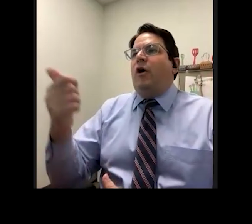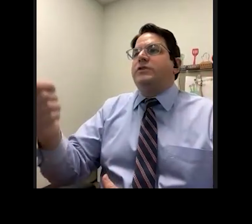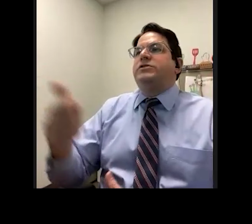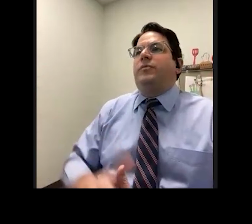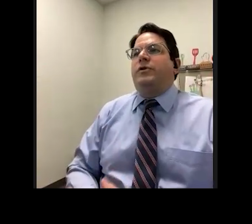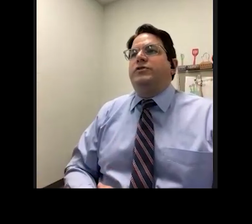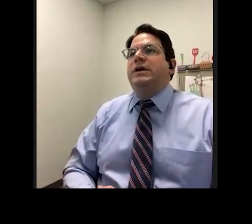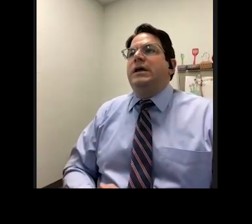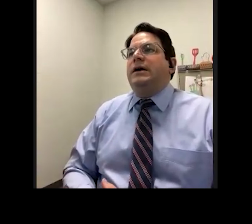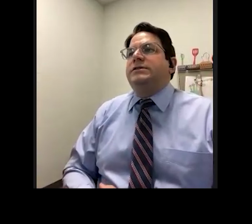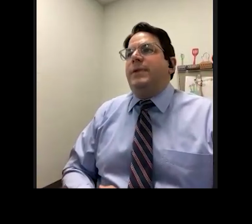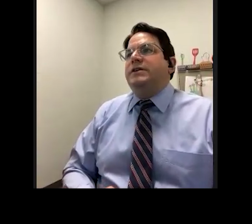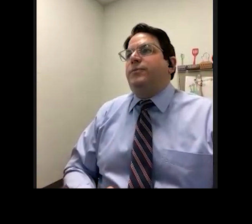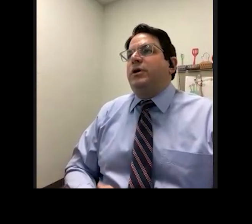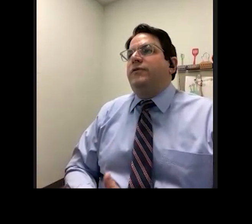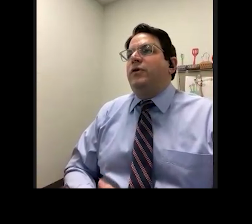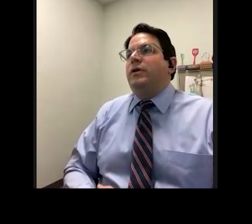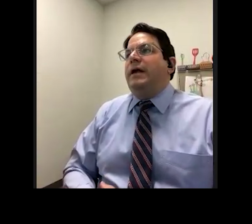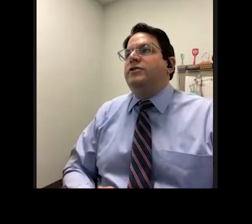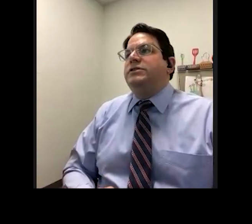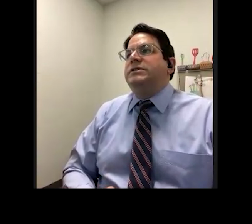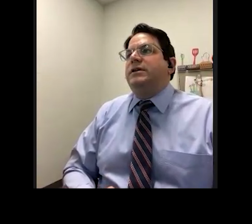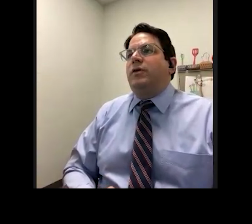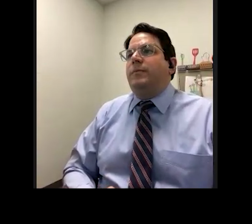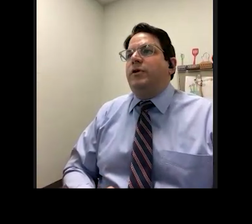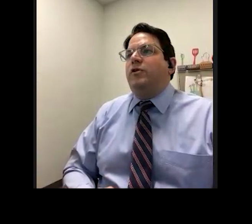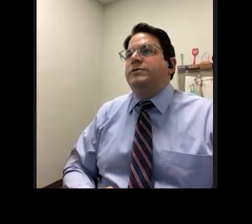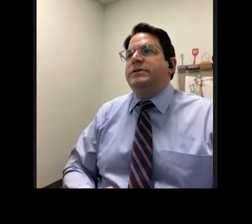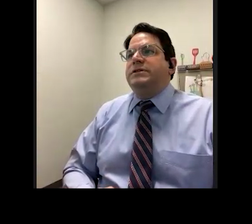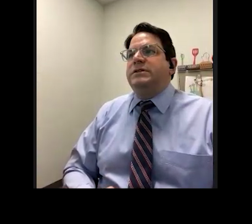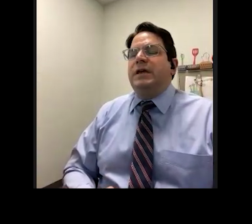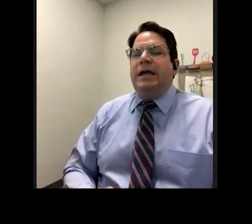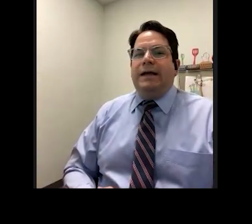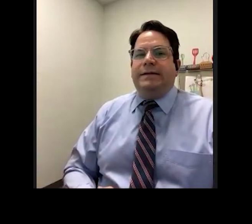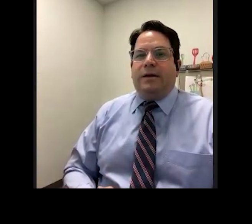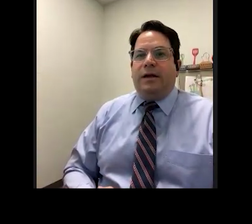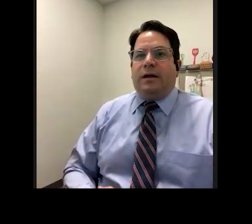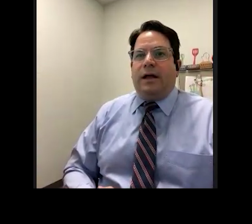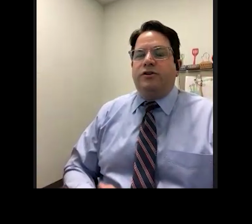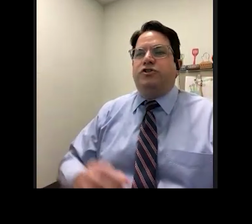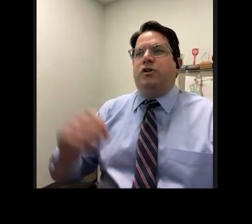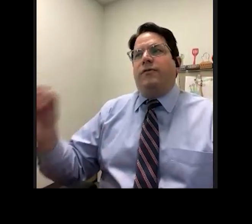But they also produce customized prefilled letters to send to credit bureaus, businesses, and debt collectors.